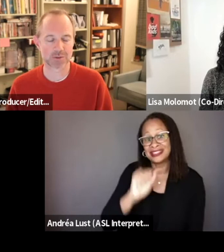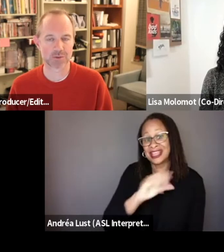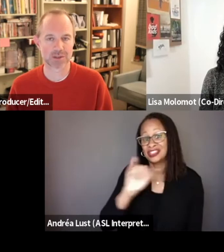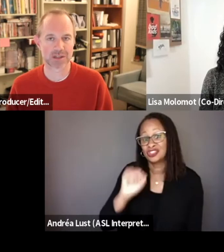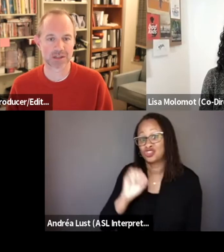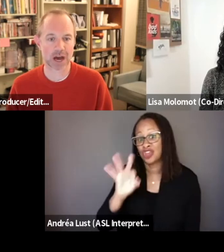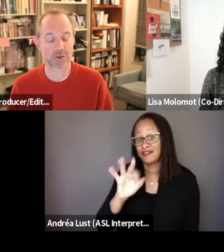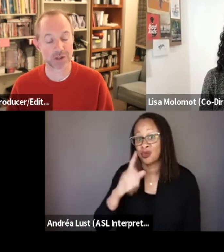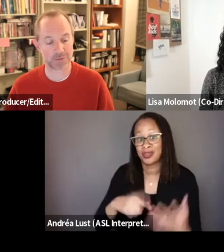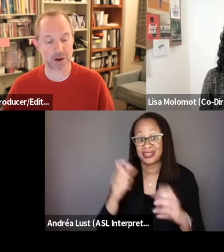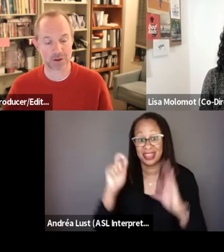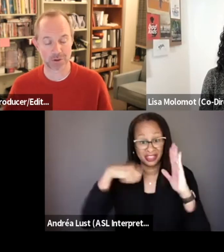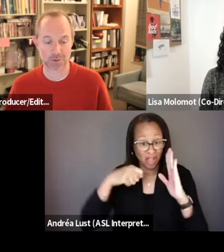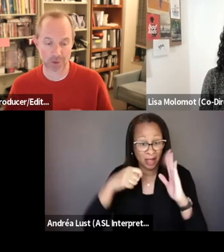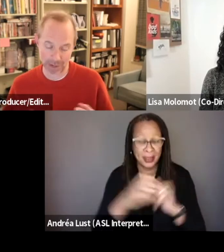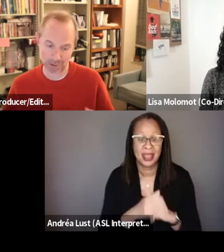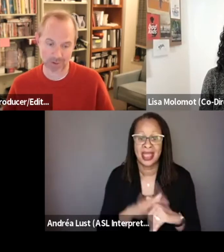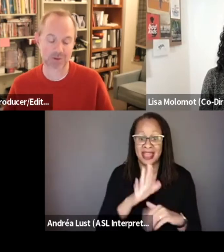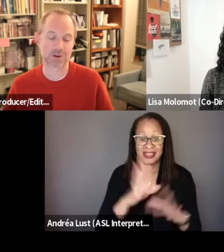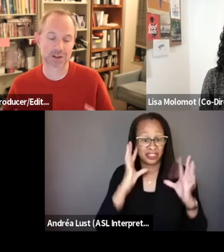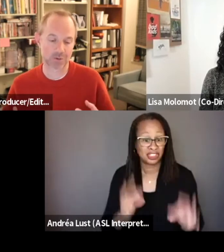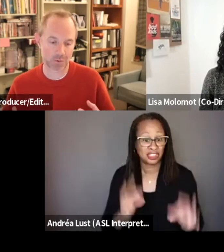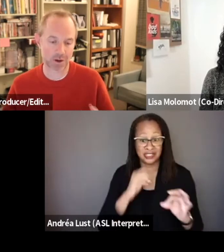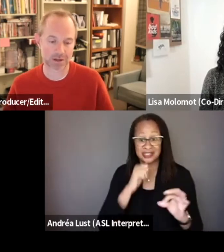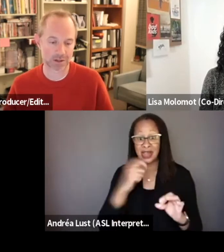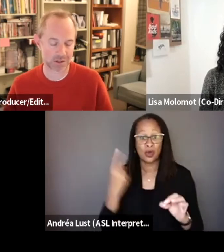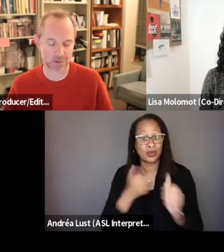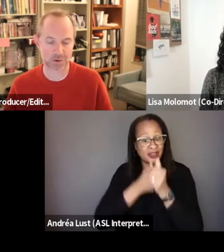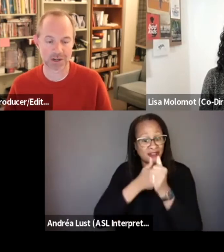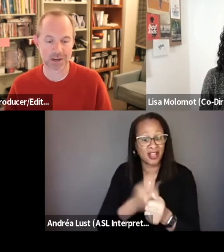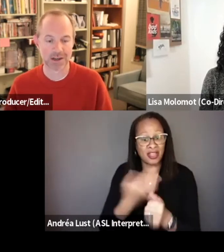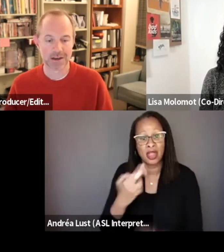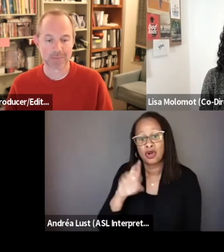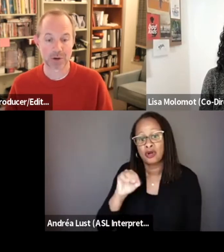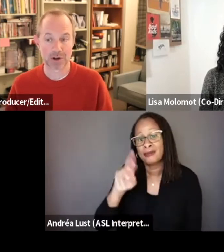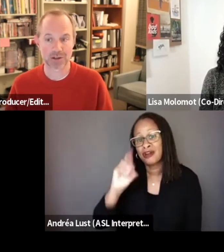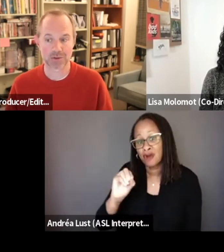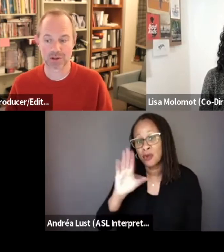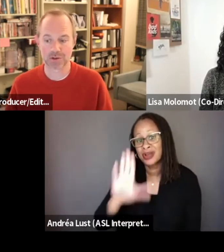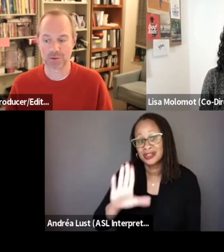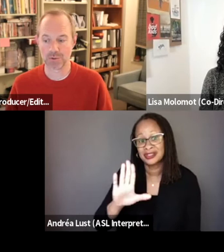was to not only follow Homero's story and Juan's story, but also to,